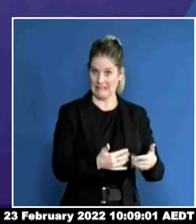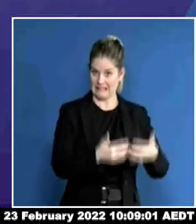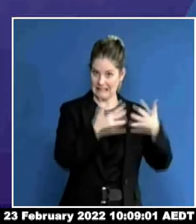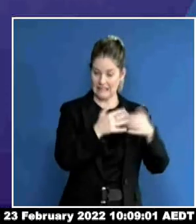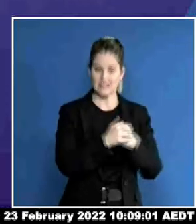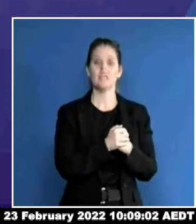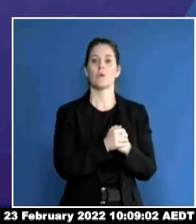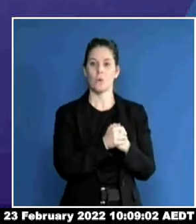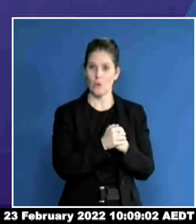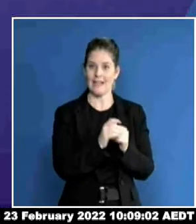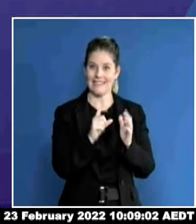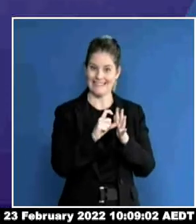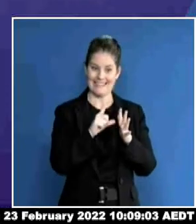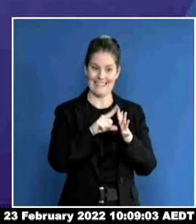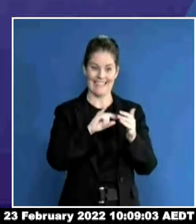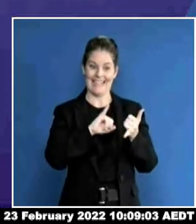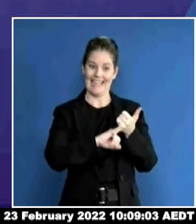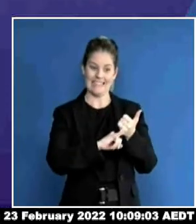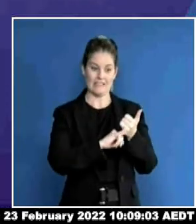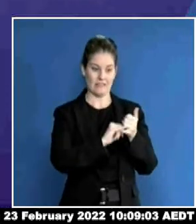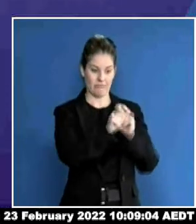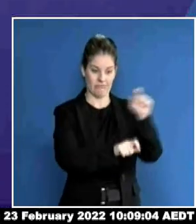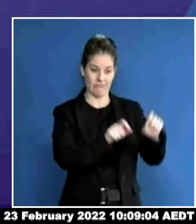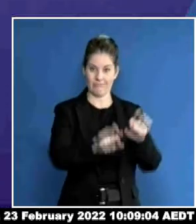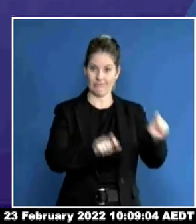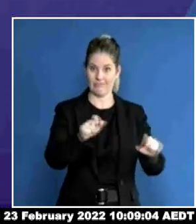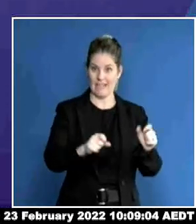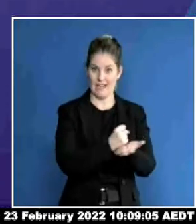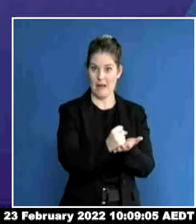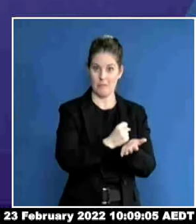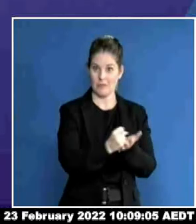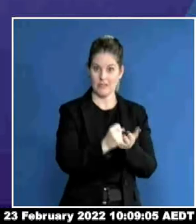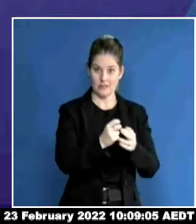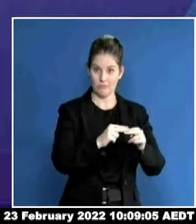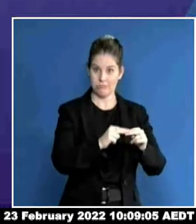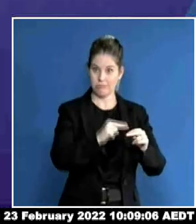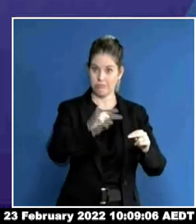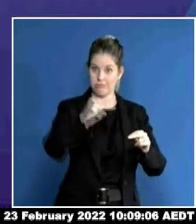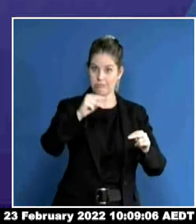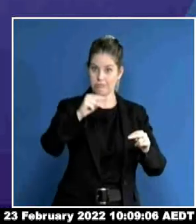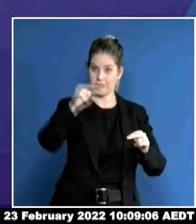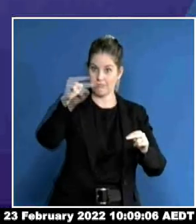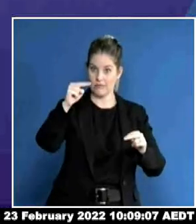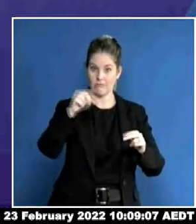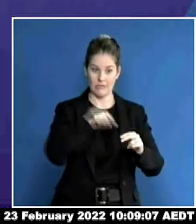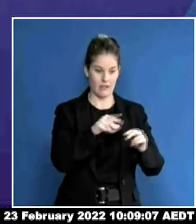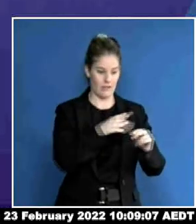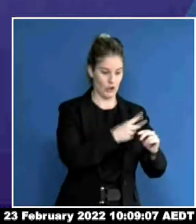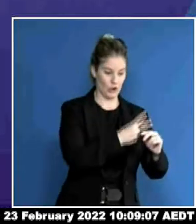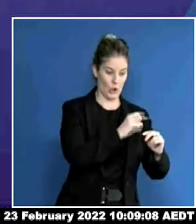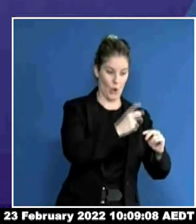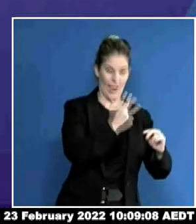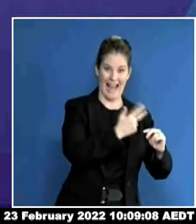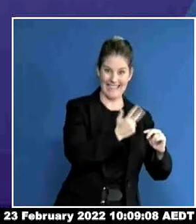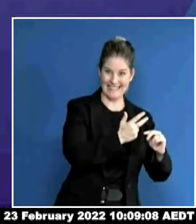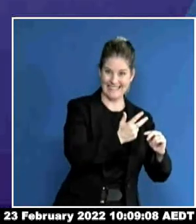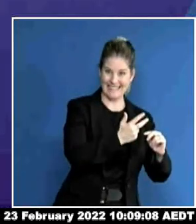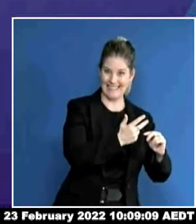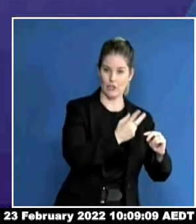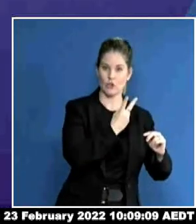had increased by nearly a third from the 2018/2019 financial year, that is, two years